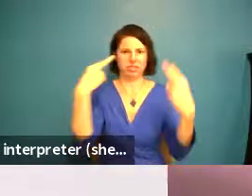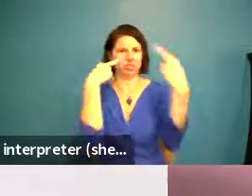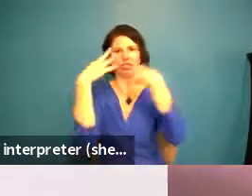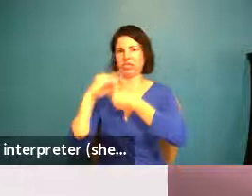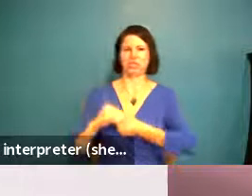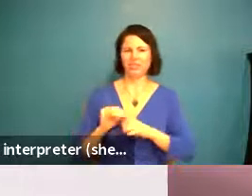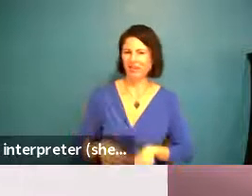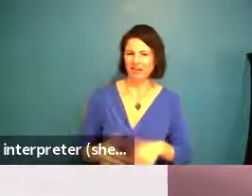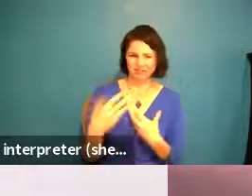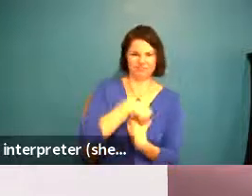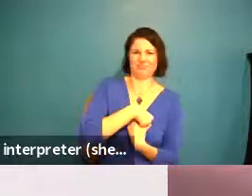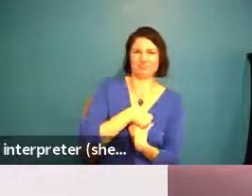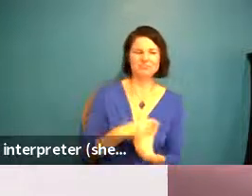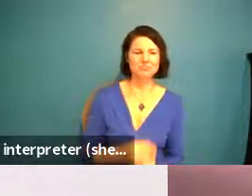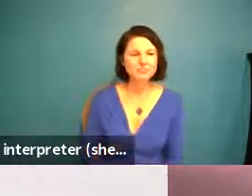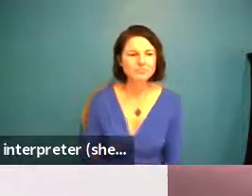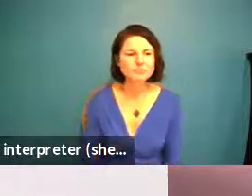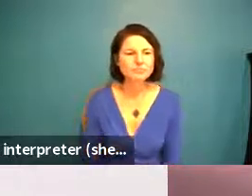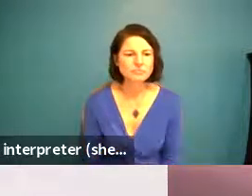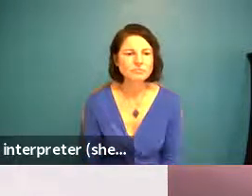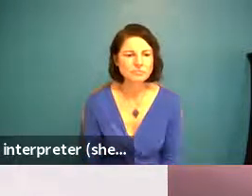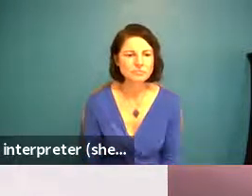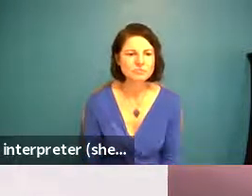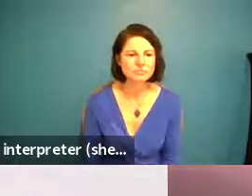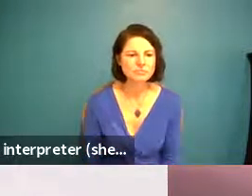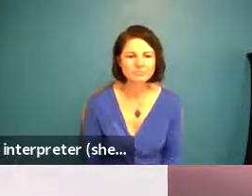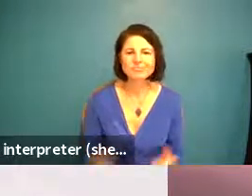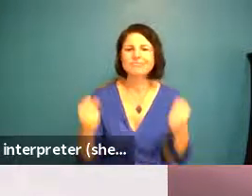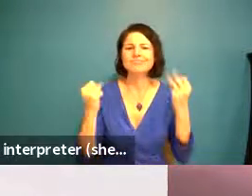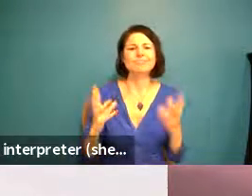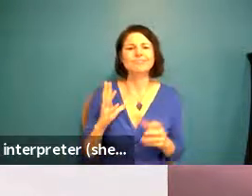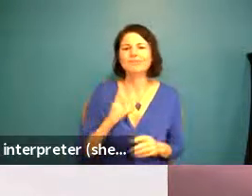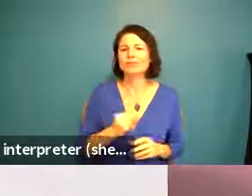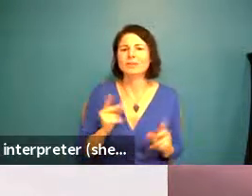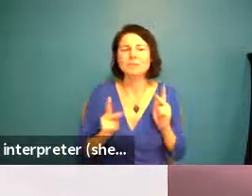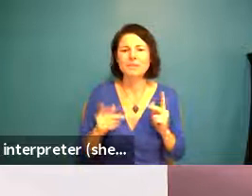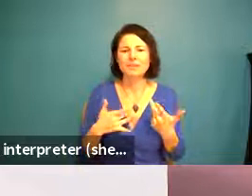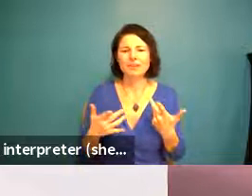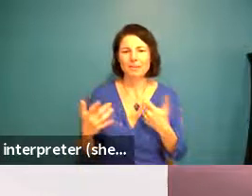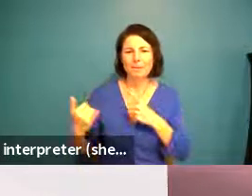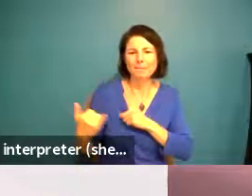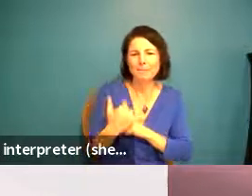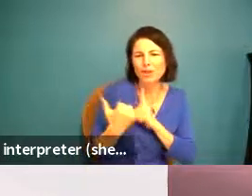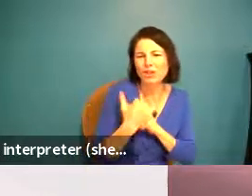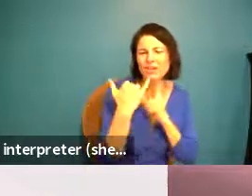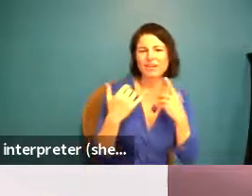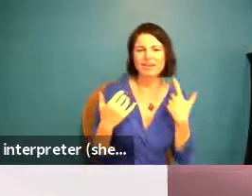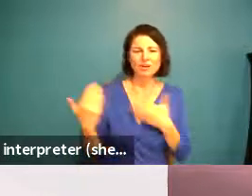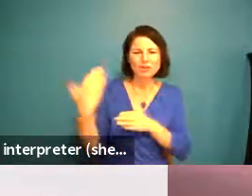trans people experienced family rejection, bullying, and harassment, and feel unsafe just simply for being who they are, all of